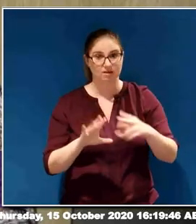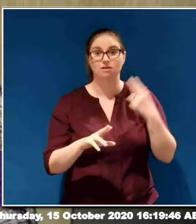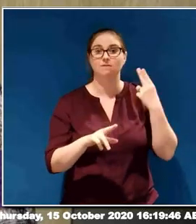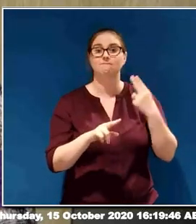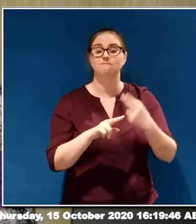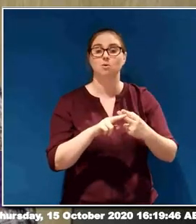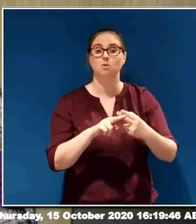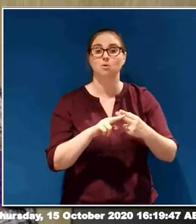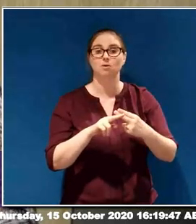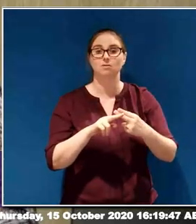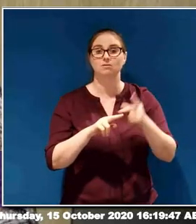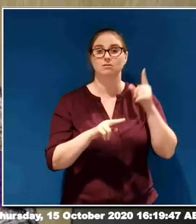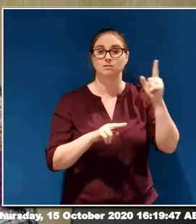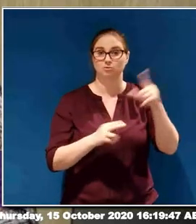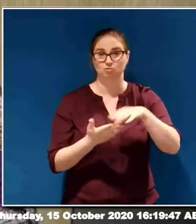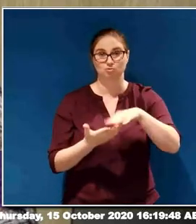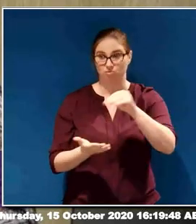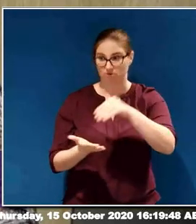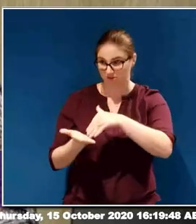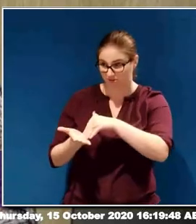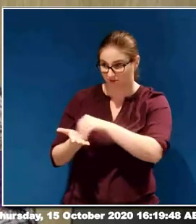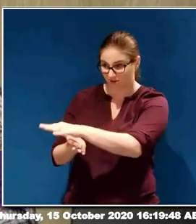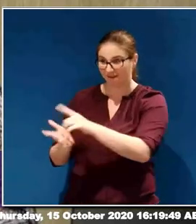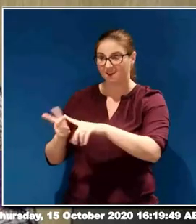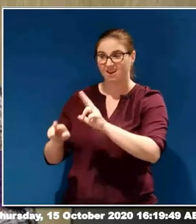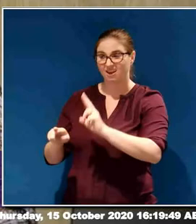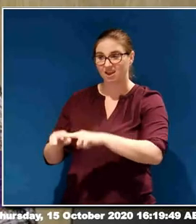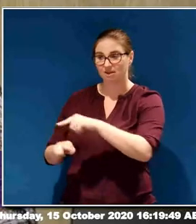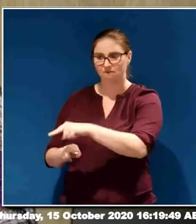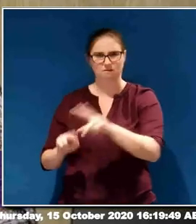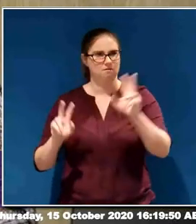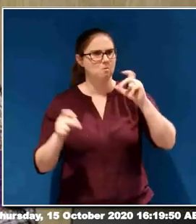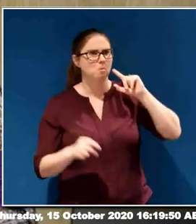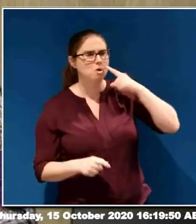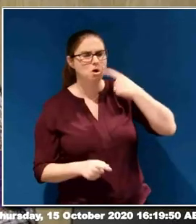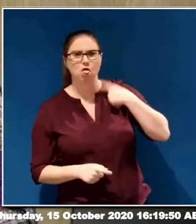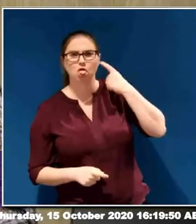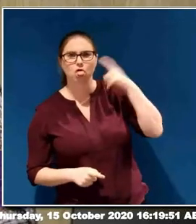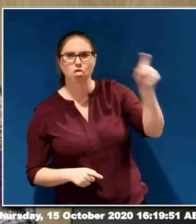They're now considering banning the use of exclusionary discipline for